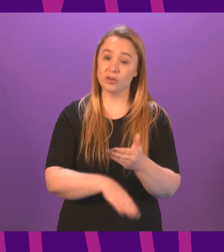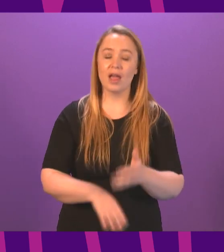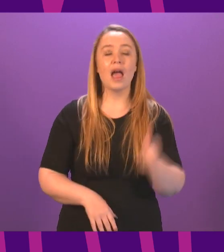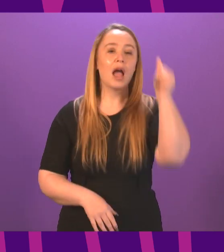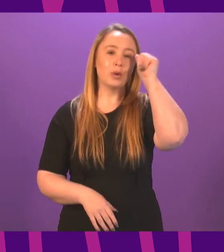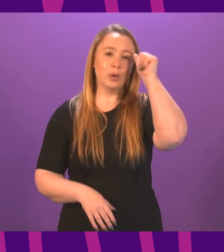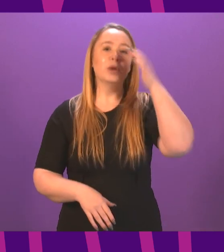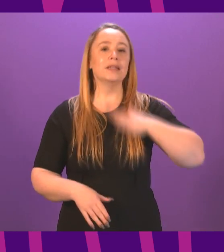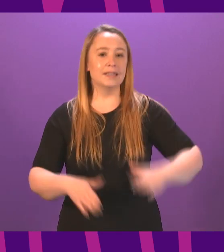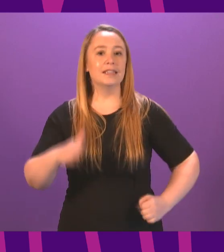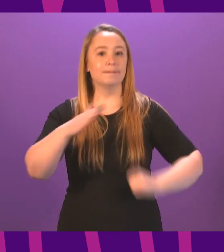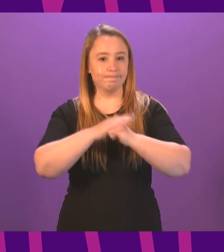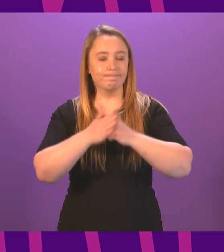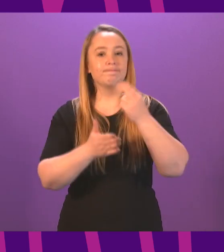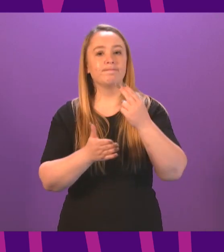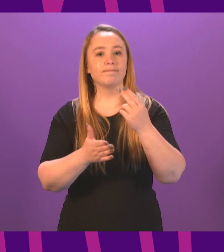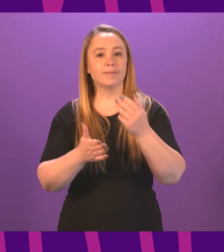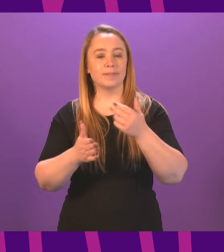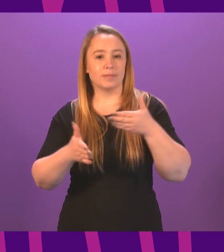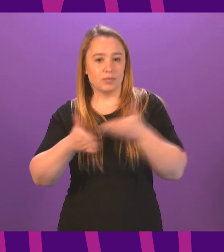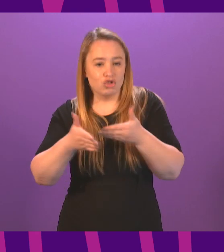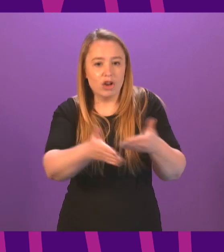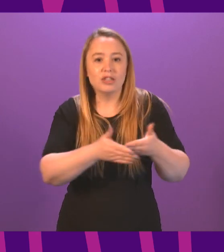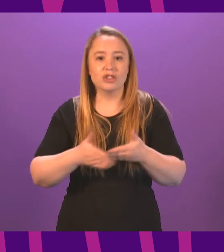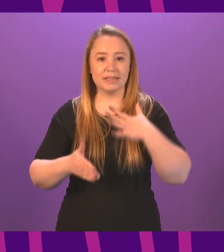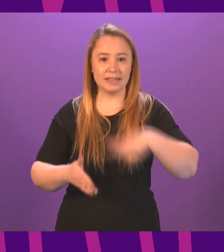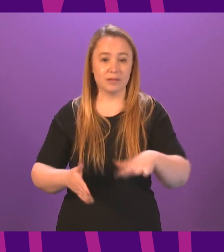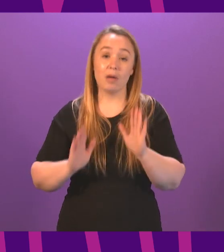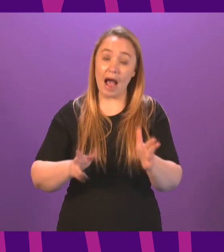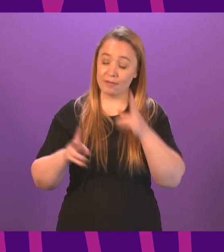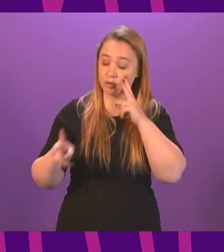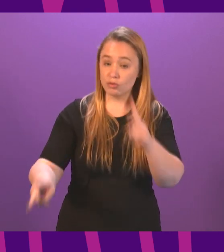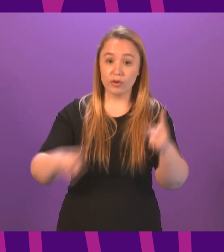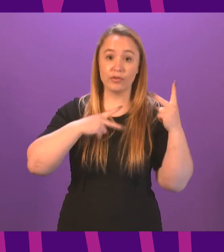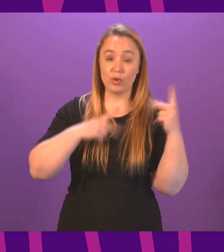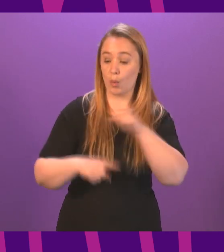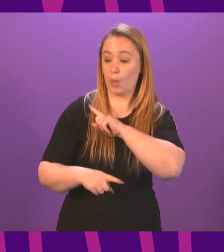surely agree that we must also review them to balance the economic cost of the public health measures.